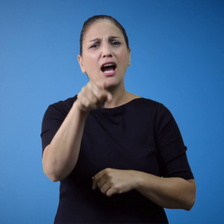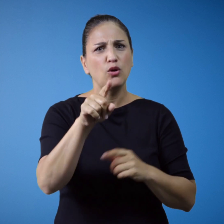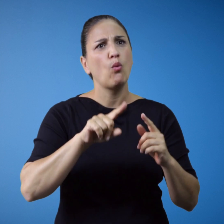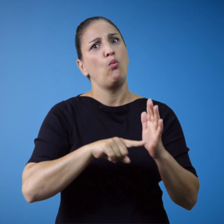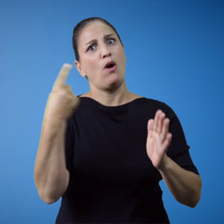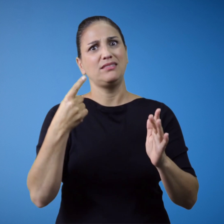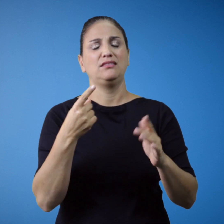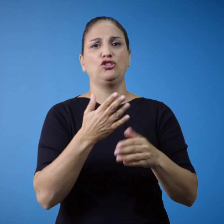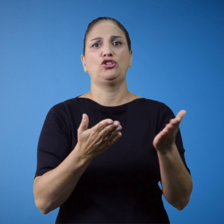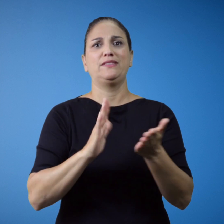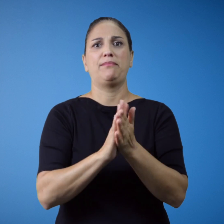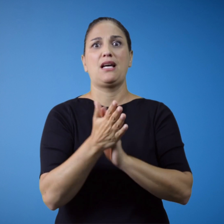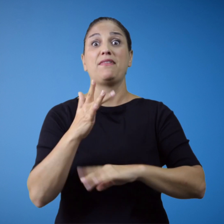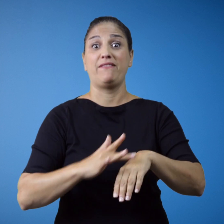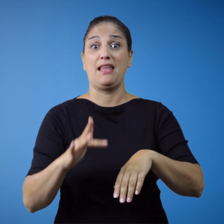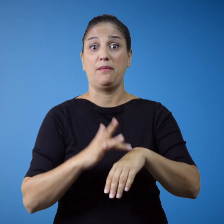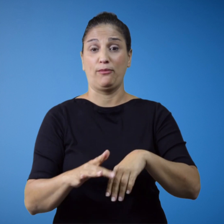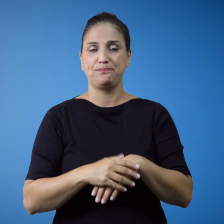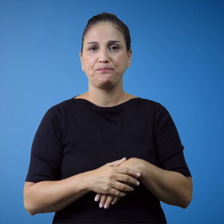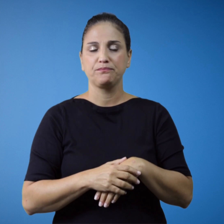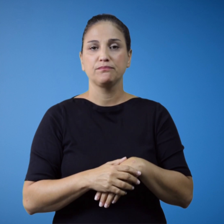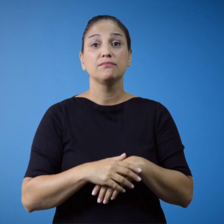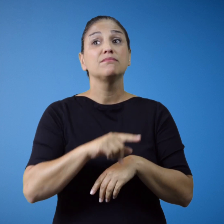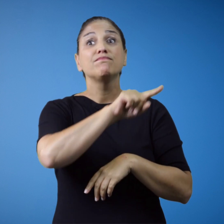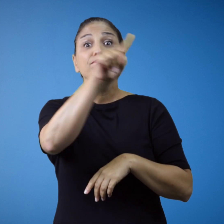However, the agency will contact you as soon as services become available.